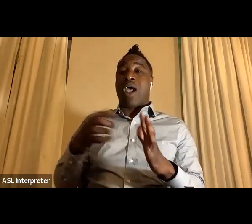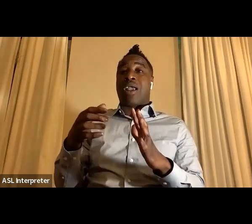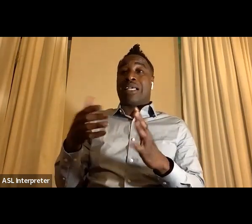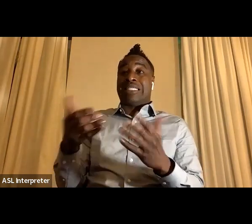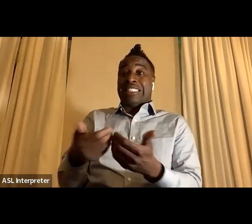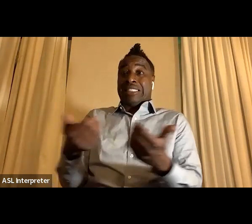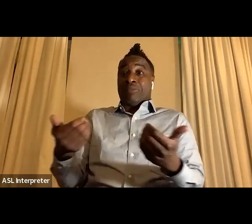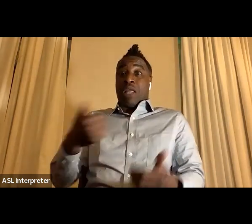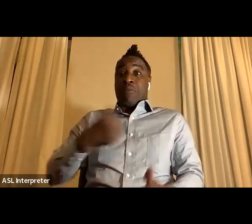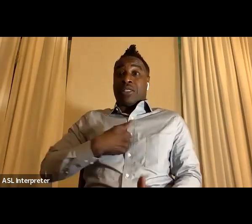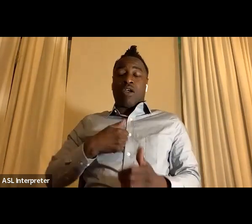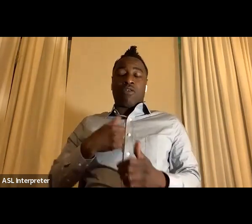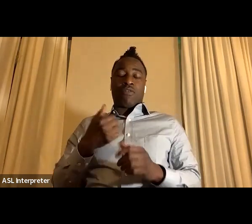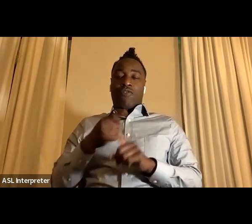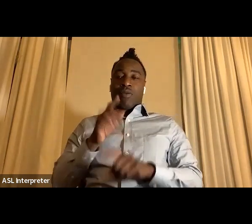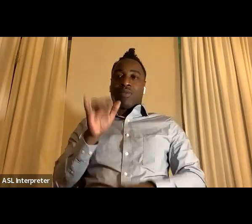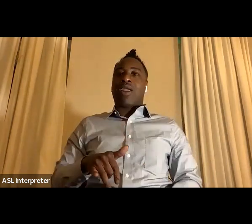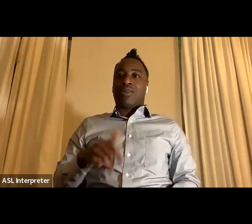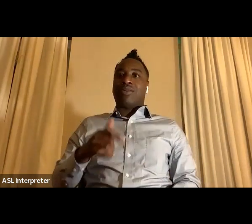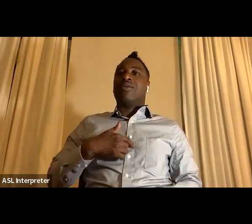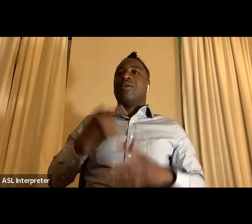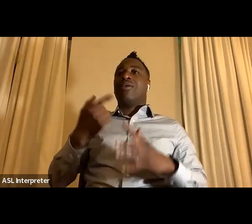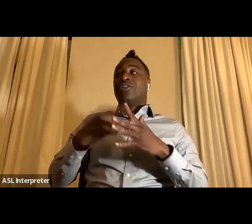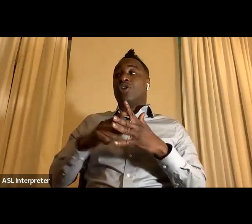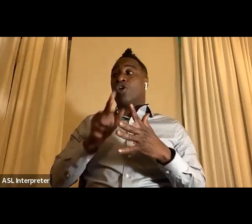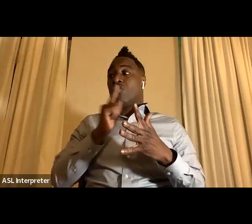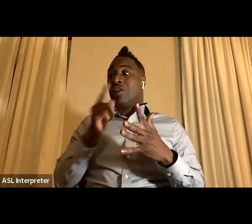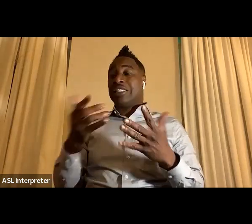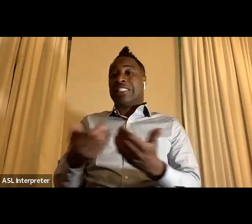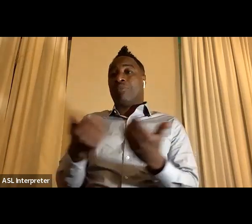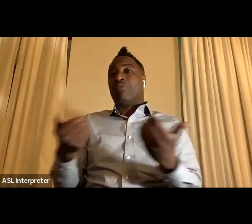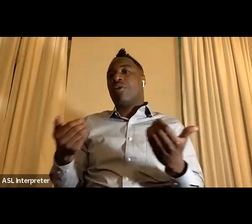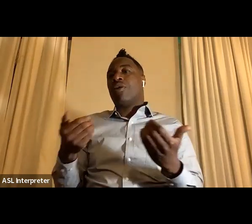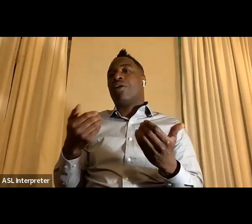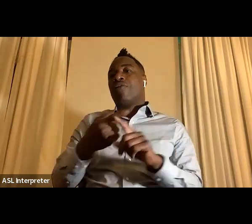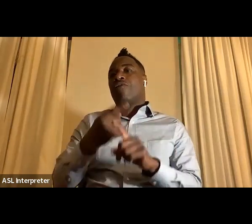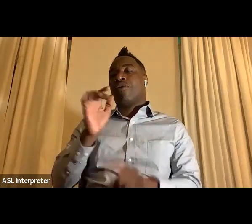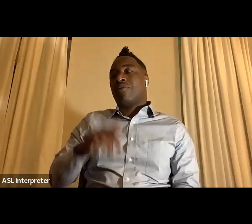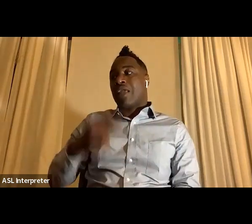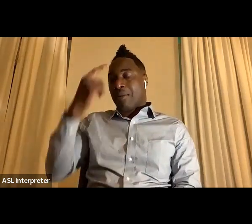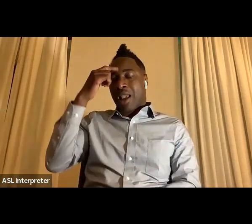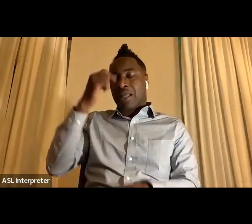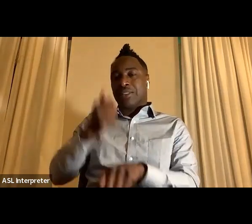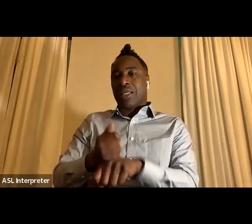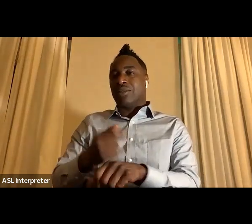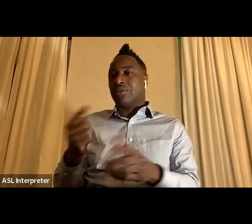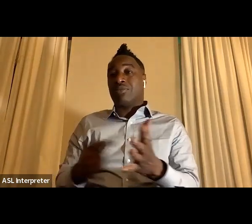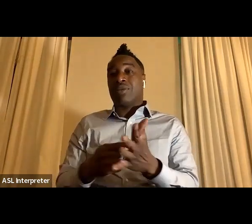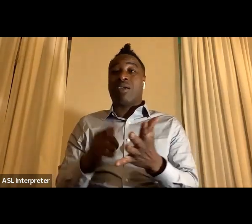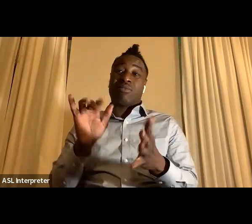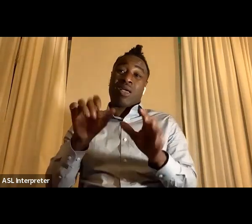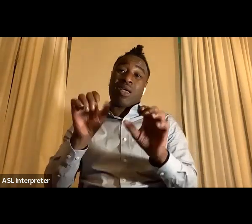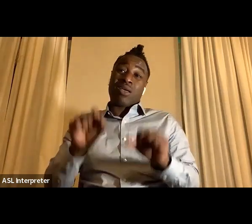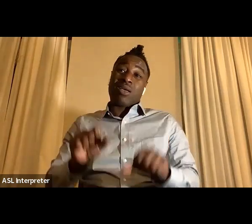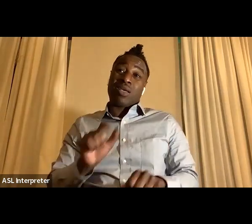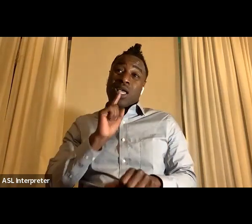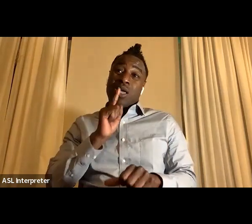That's when I started to break away from that type of mindset, because sometimes that can be like a like a creative tool.